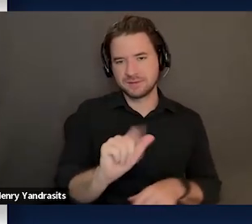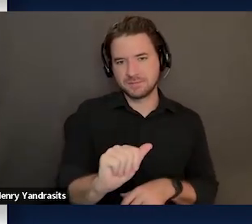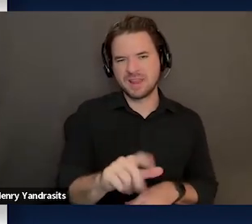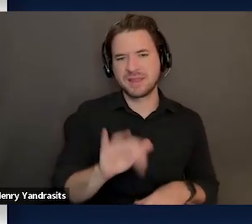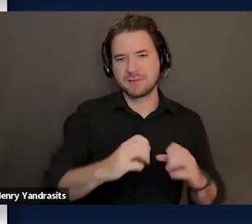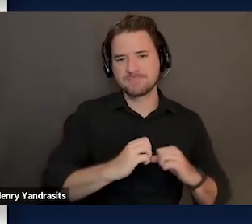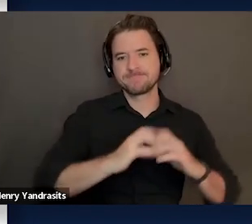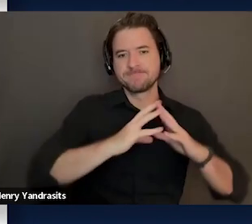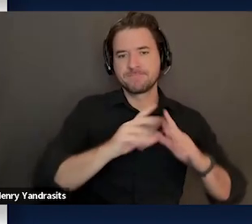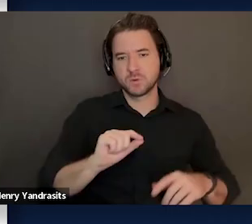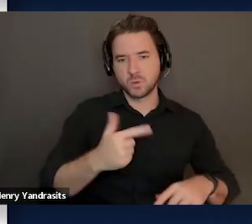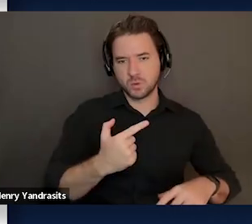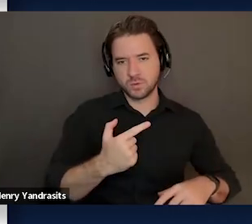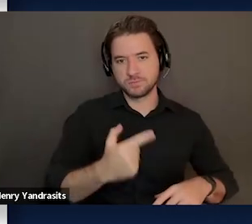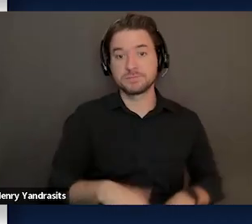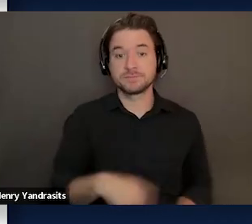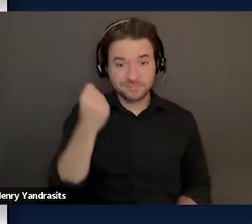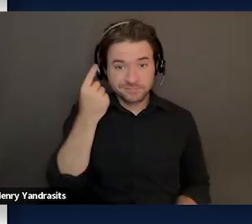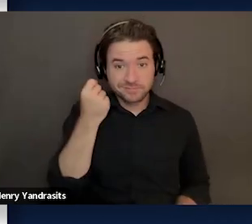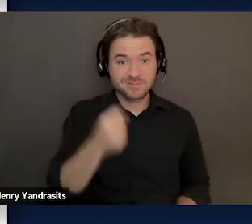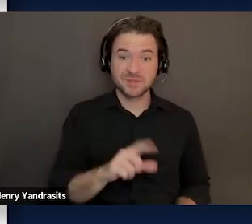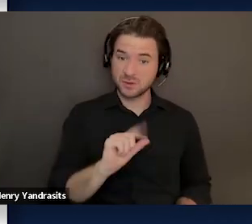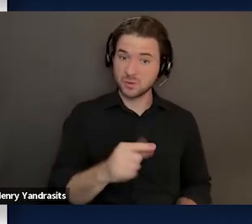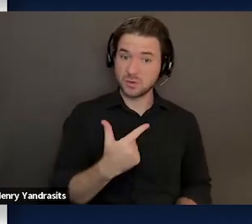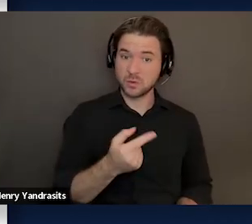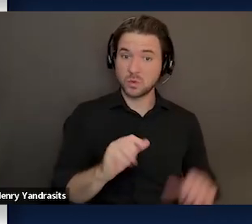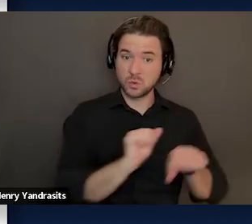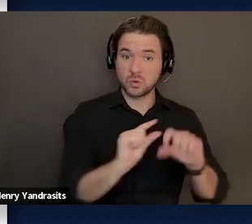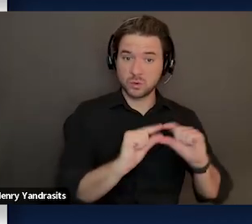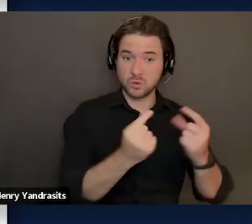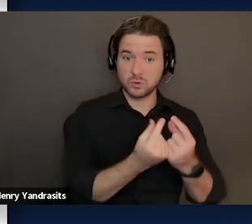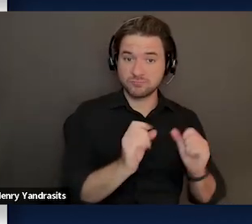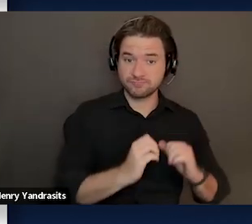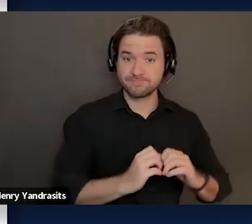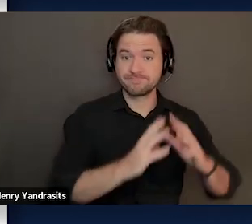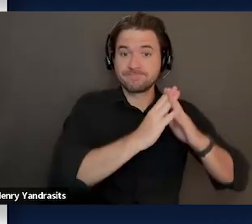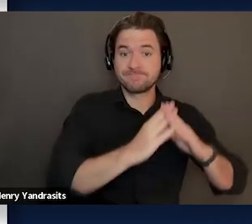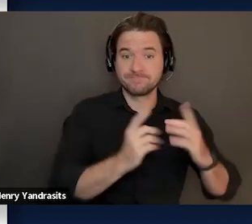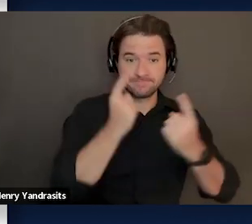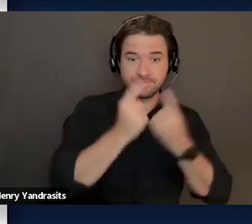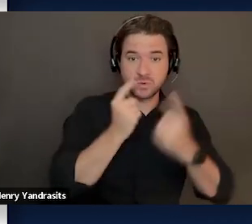And so here, I want to underscore that this 2021 workgroup was actually formed to consider workforce diversity issues.